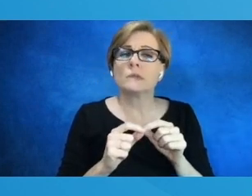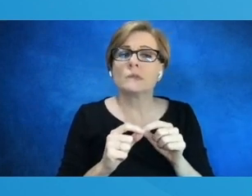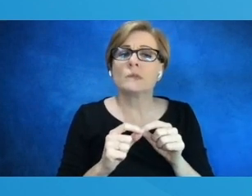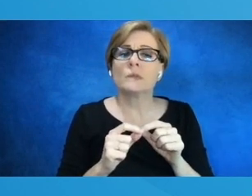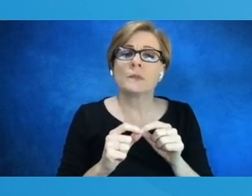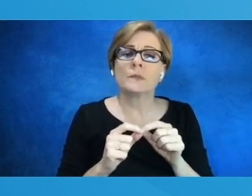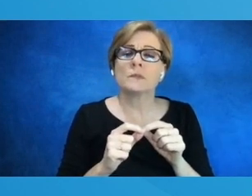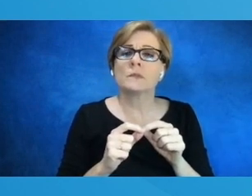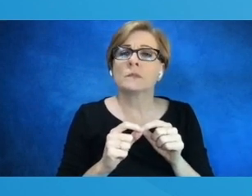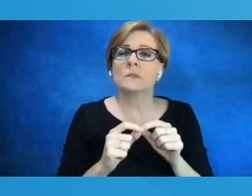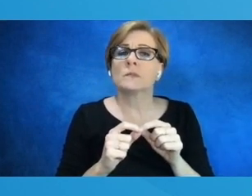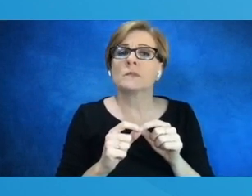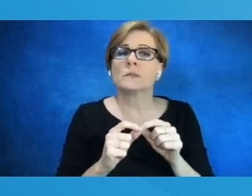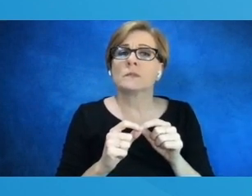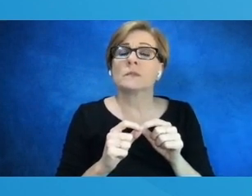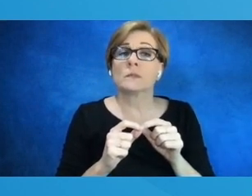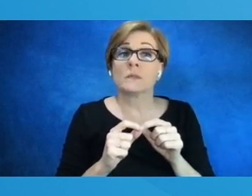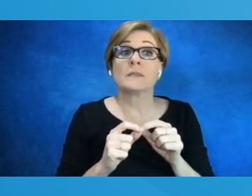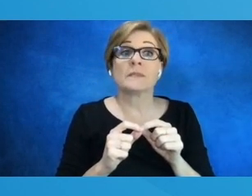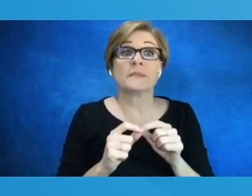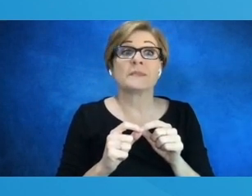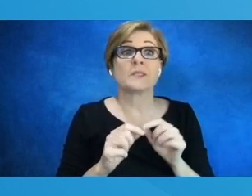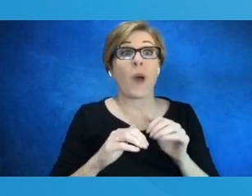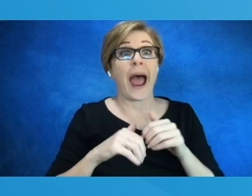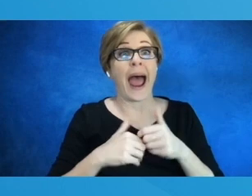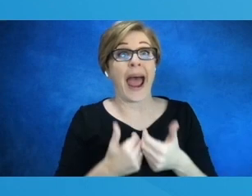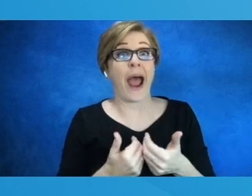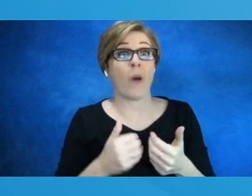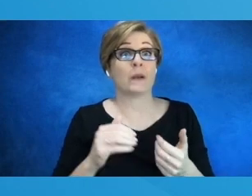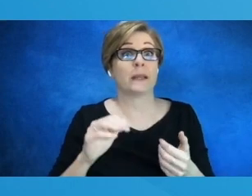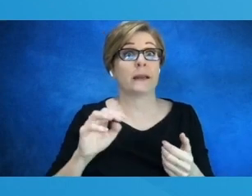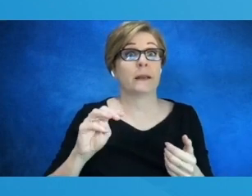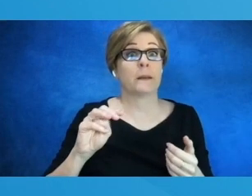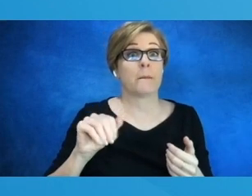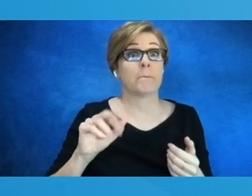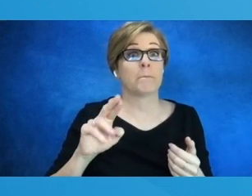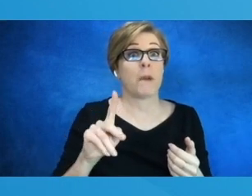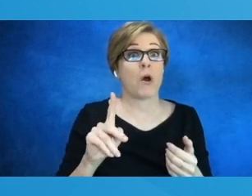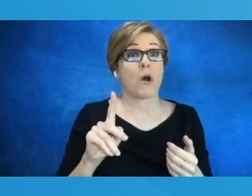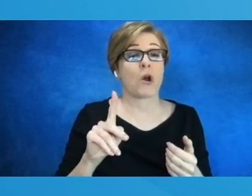How did he think of using the rope and paper? I'll take that one. And then we'll move on to classroom connections.